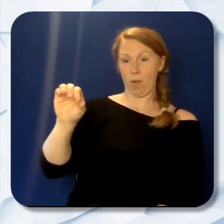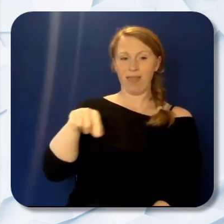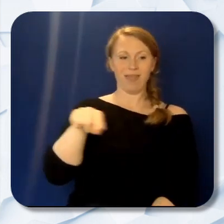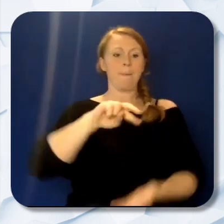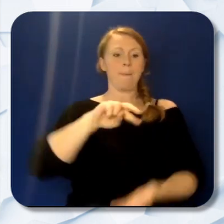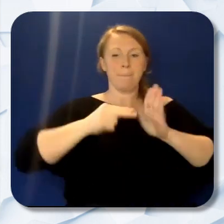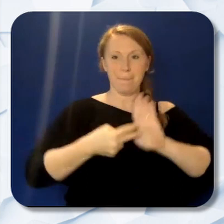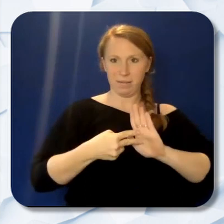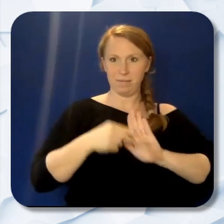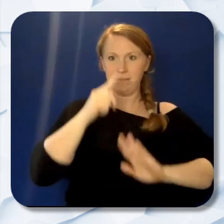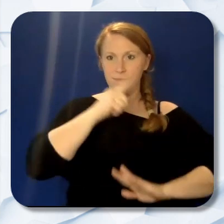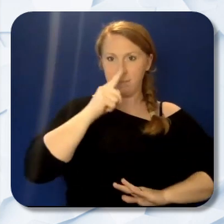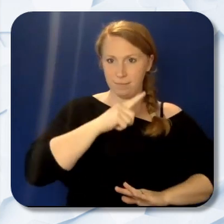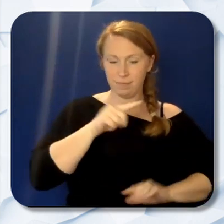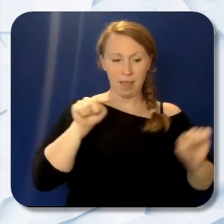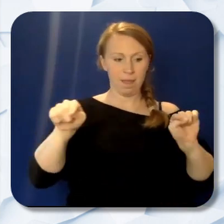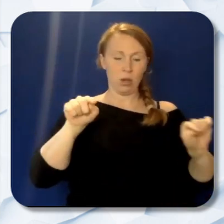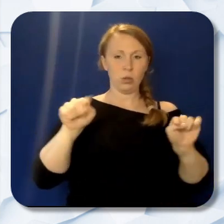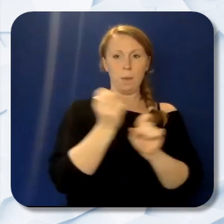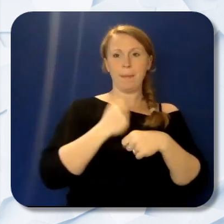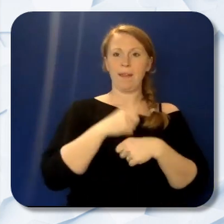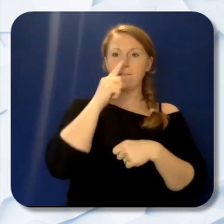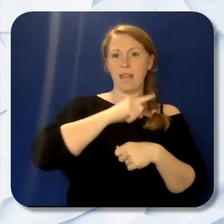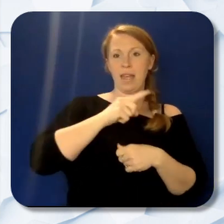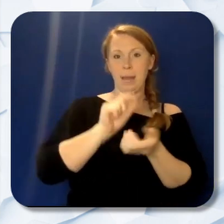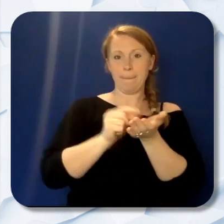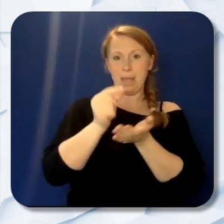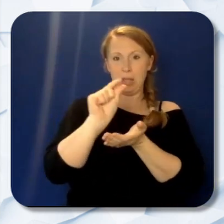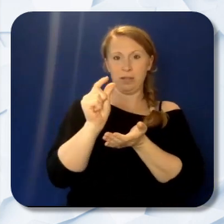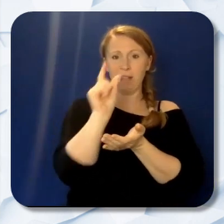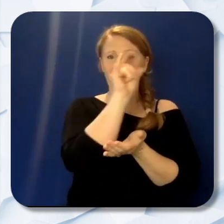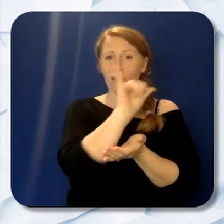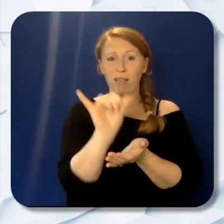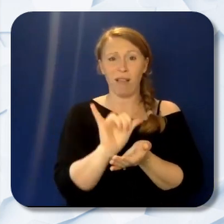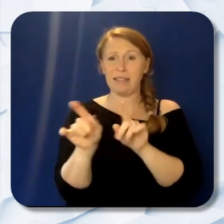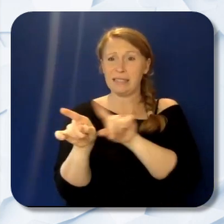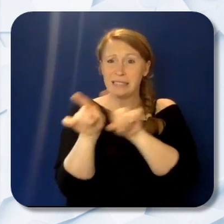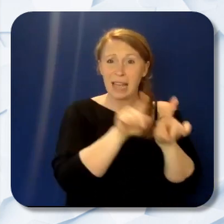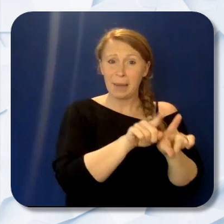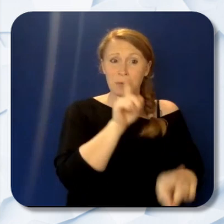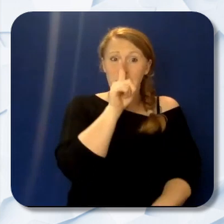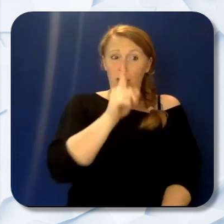making fentanyl and filler into these fake pills that look virtually the same as a real oxycontin.